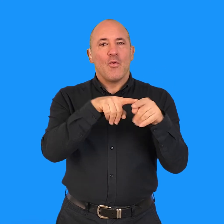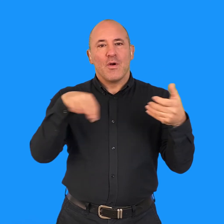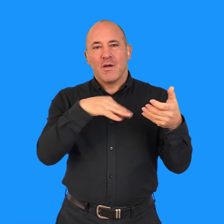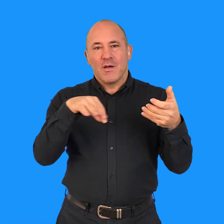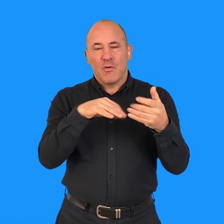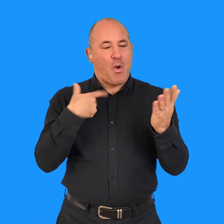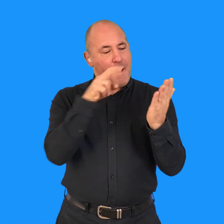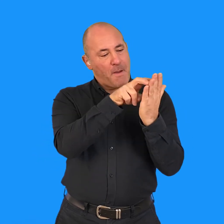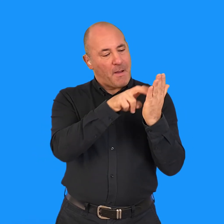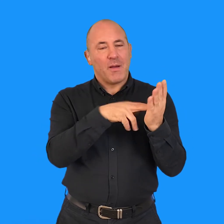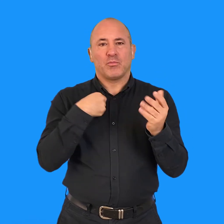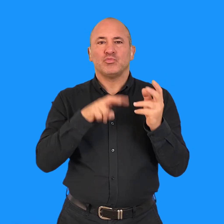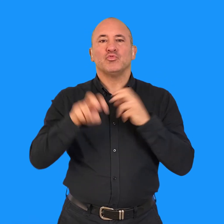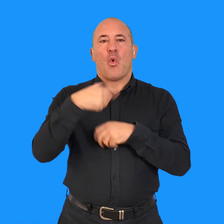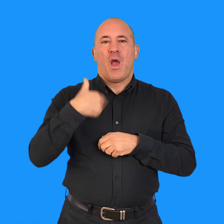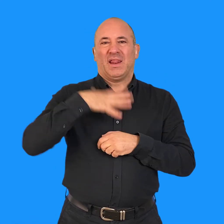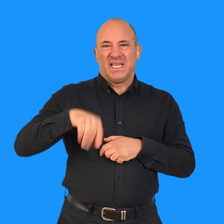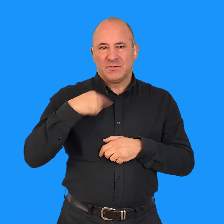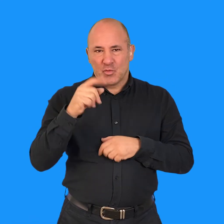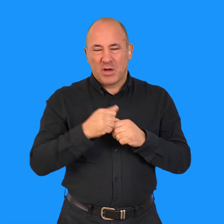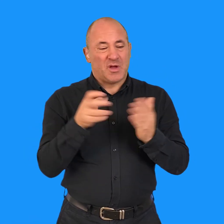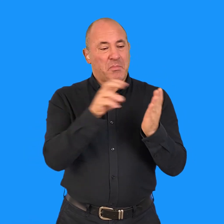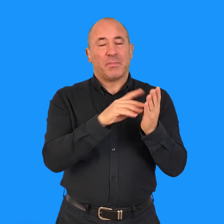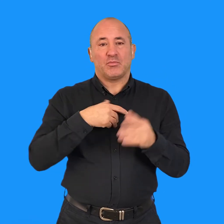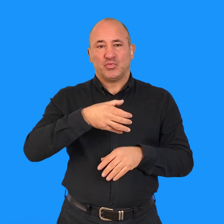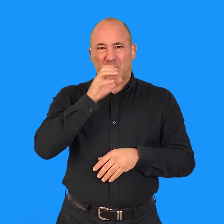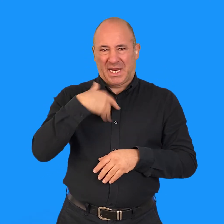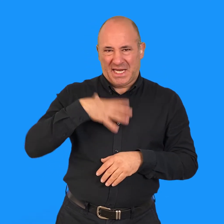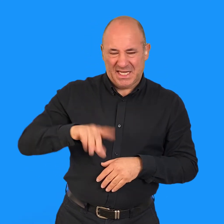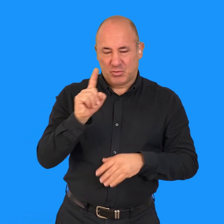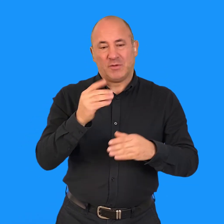on tour and stuff like that for drinks and whatever.